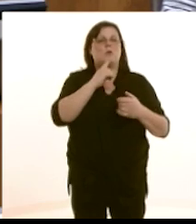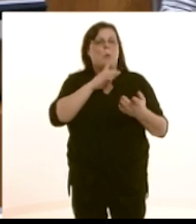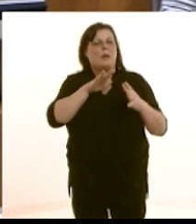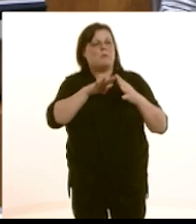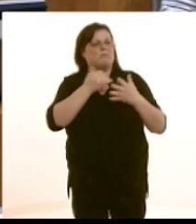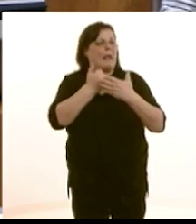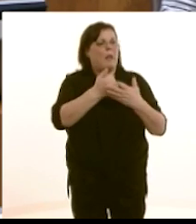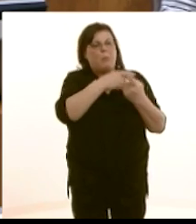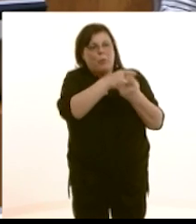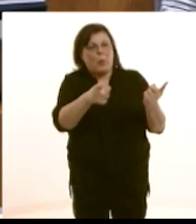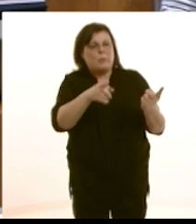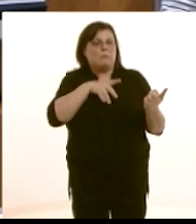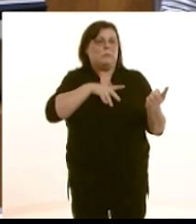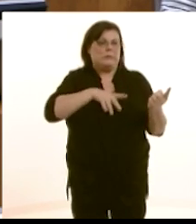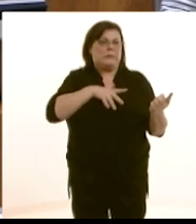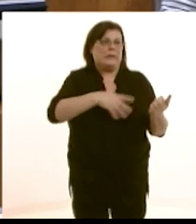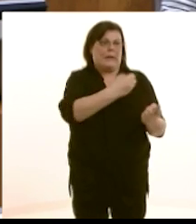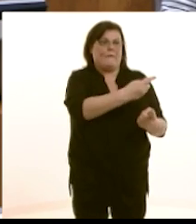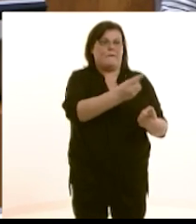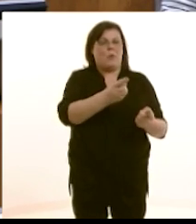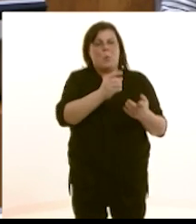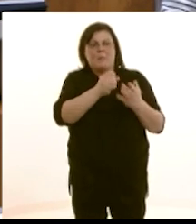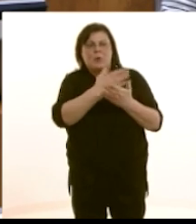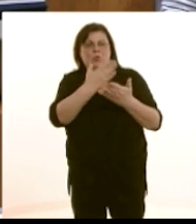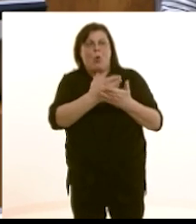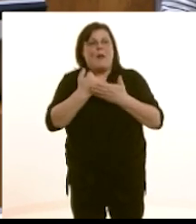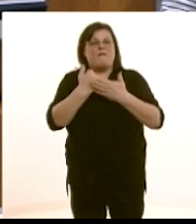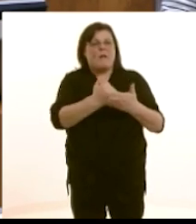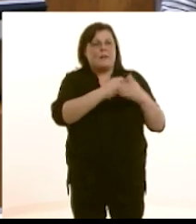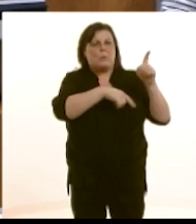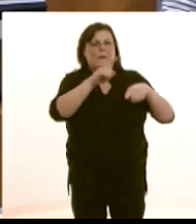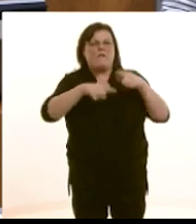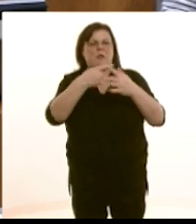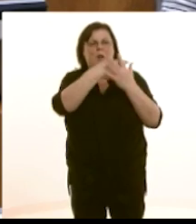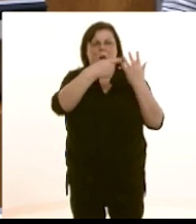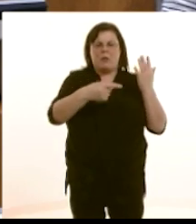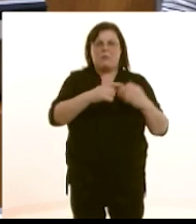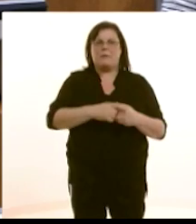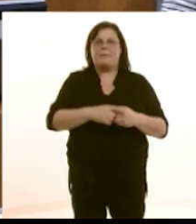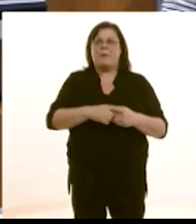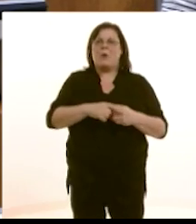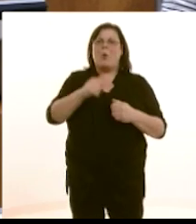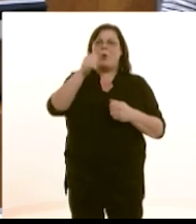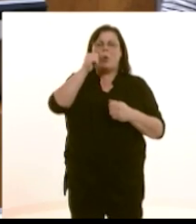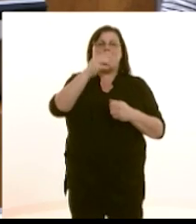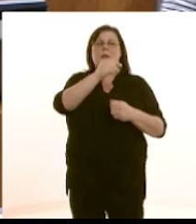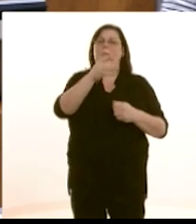support. We need to ensure that there are a range of advice services available to suit the needs of everyone. We know, for example, that being able to access face-to-face advice